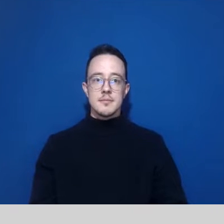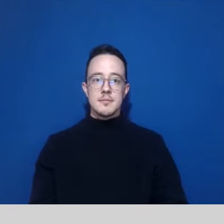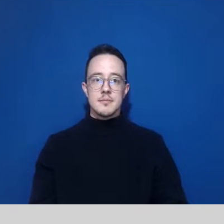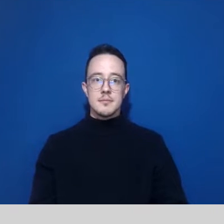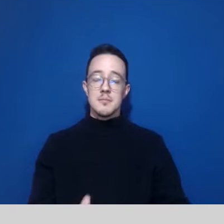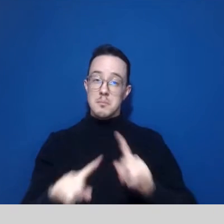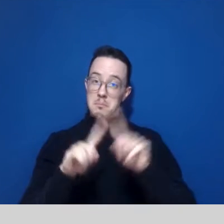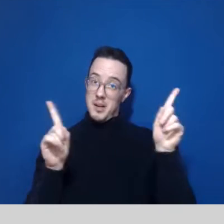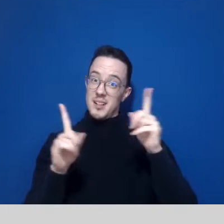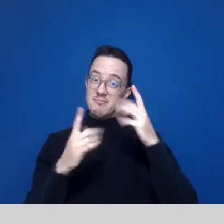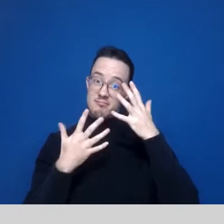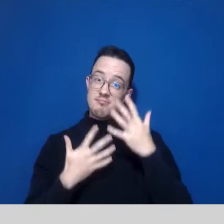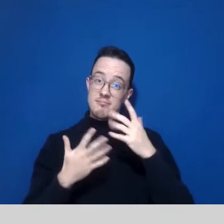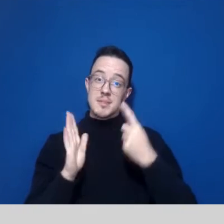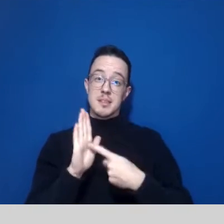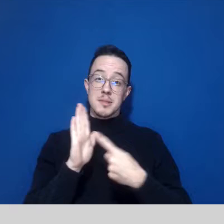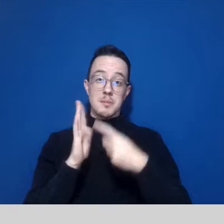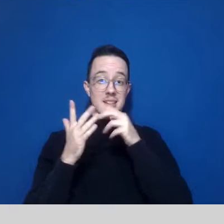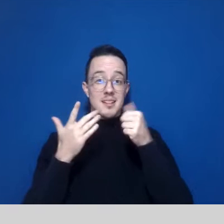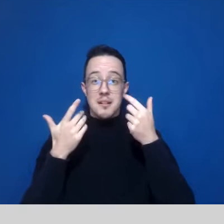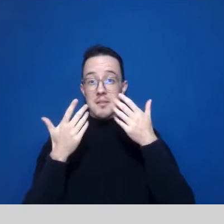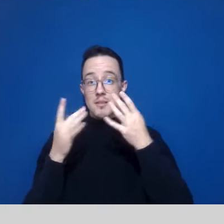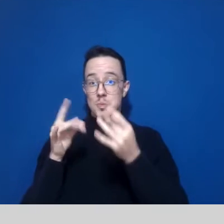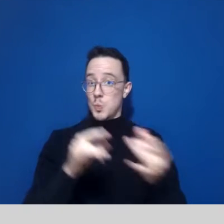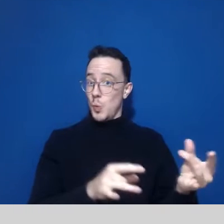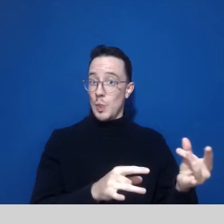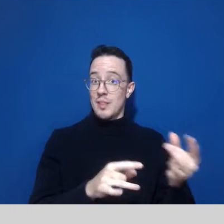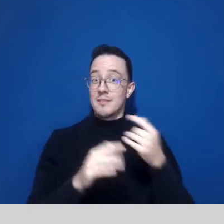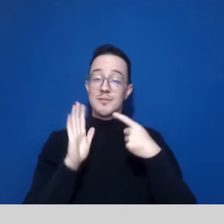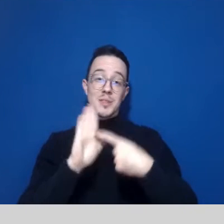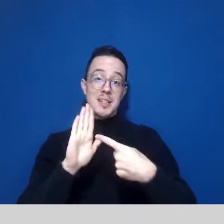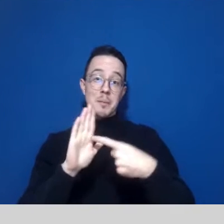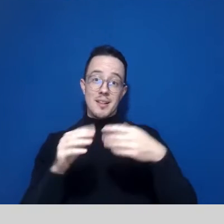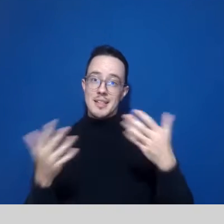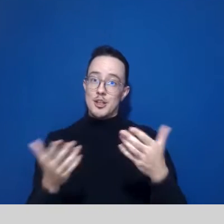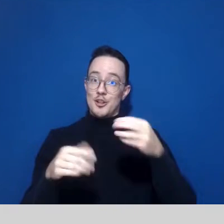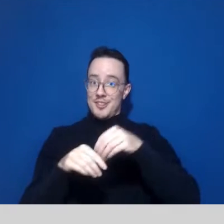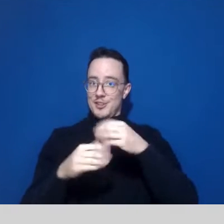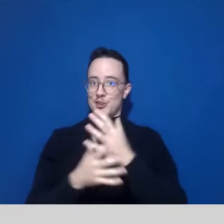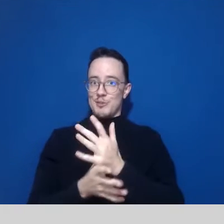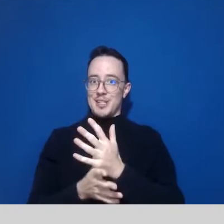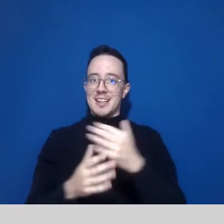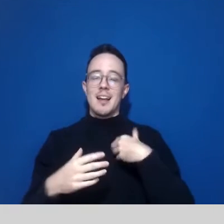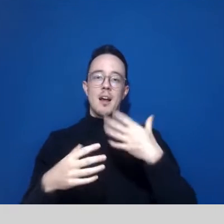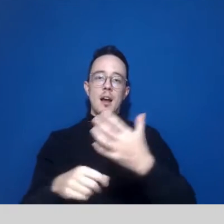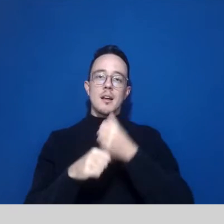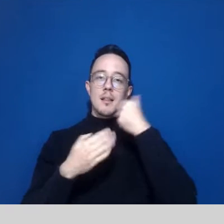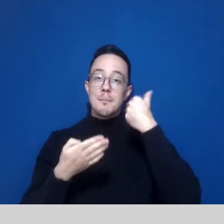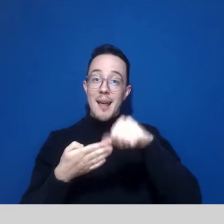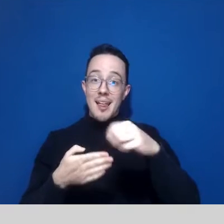But sometimes this doesn't work very well, because for example, here in Germany